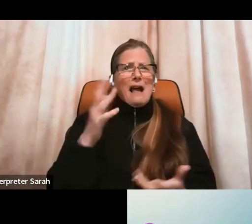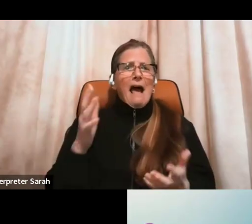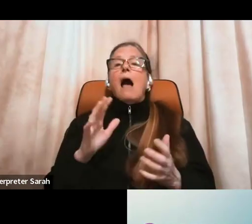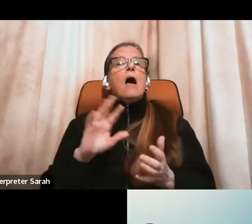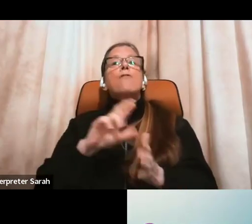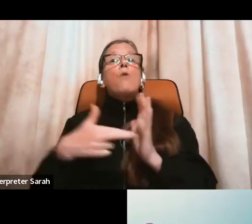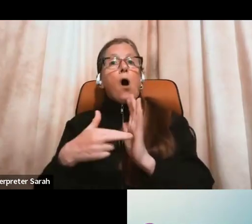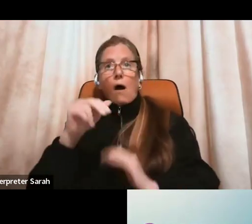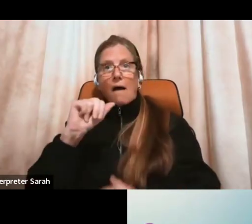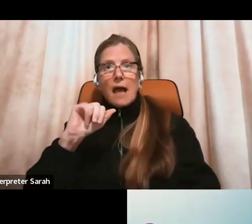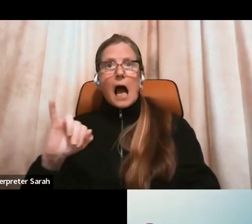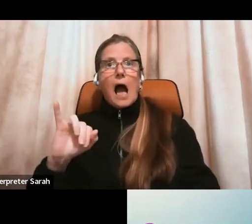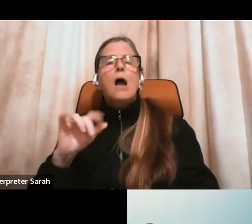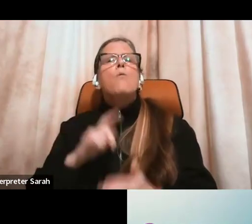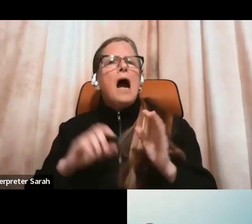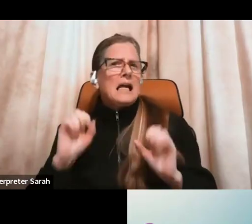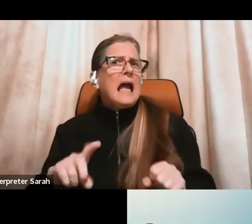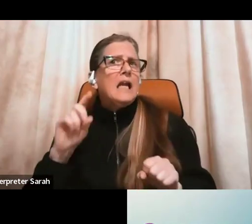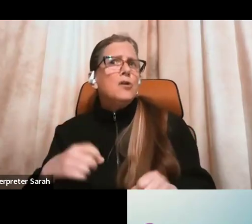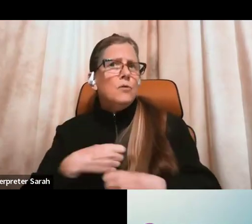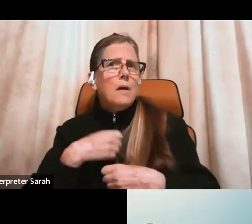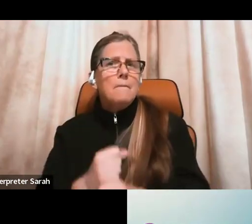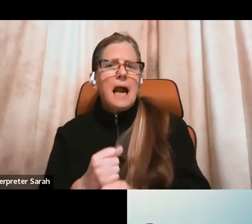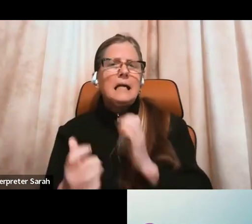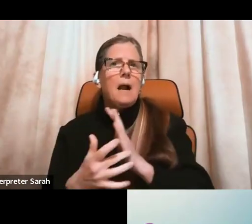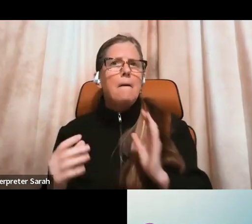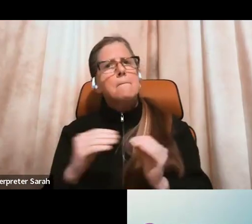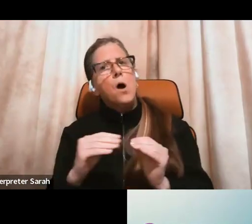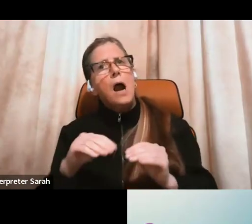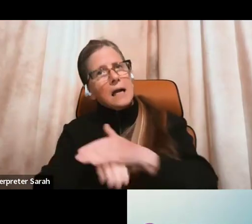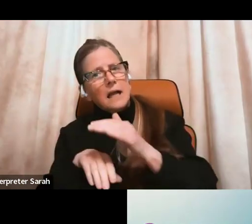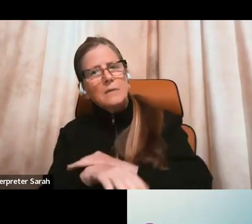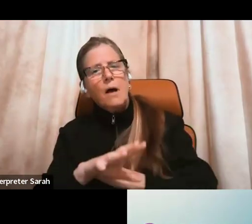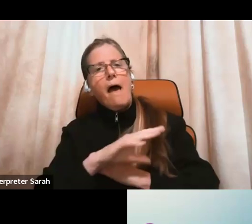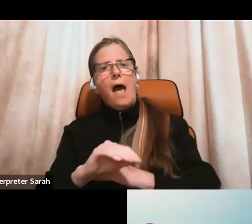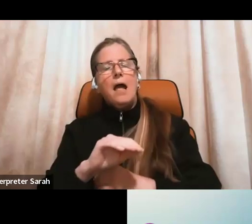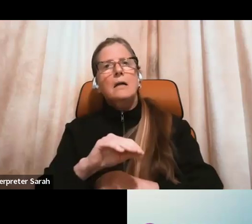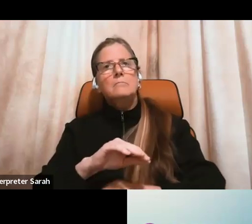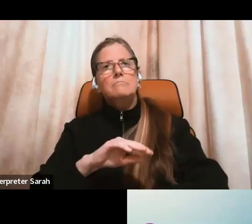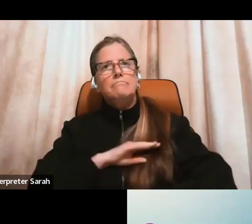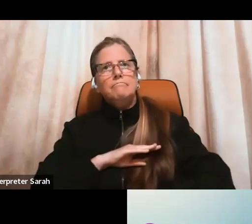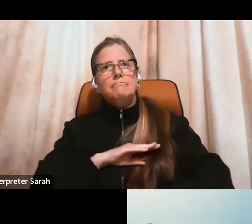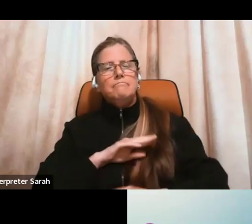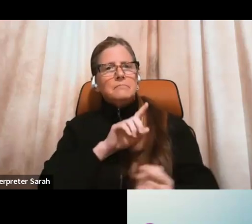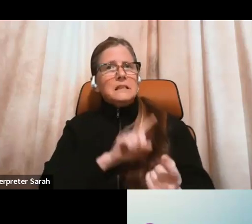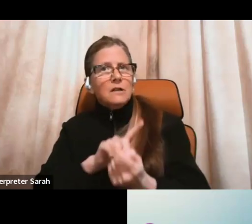technology more accessible, more personalized for individuals with disabilities. So, anybody